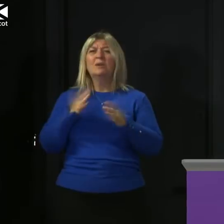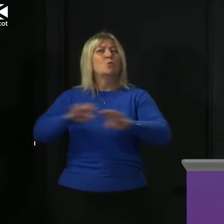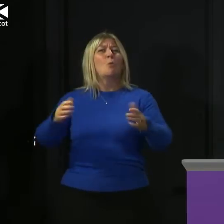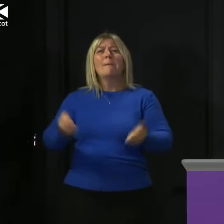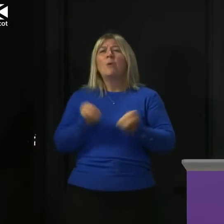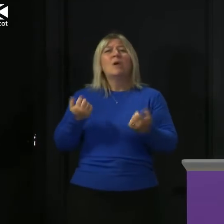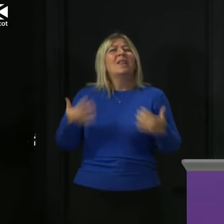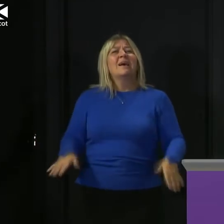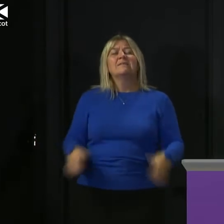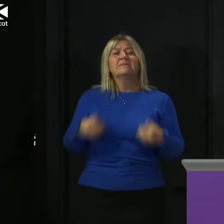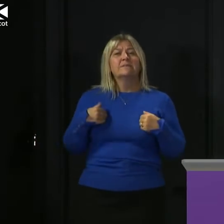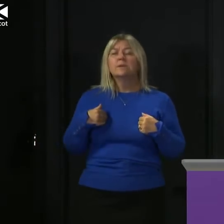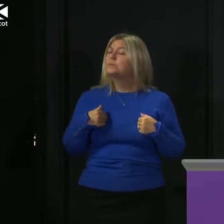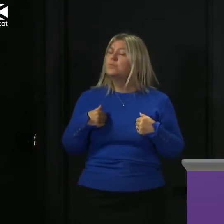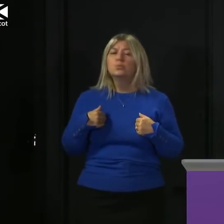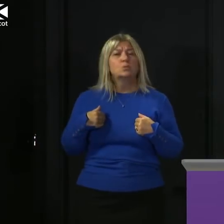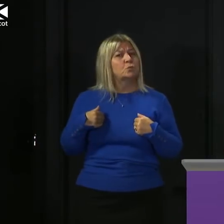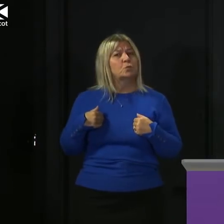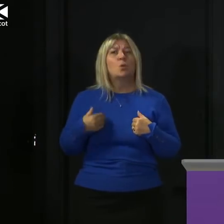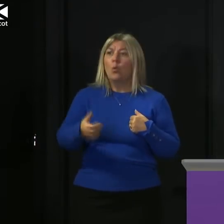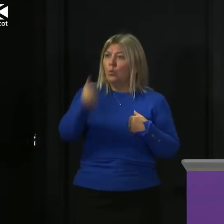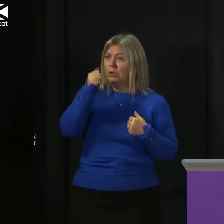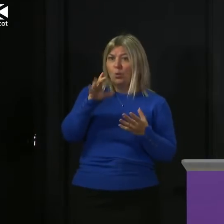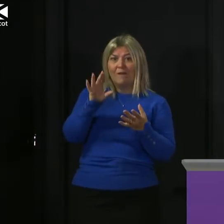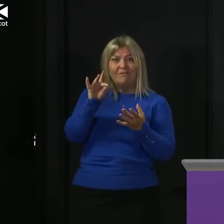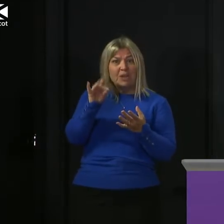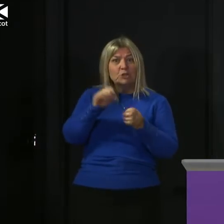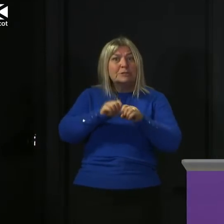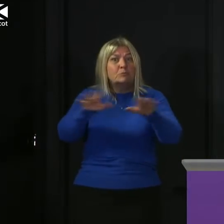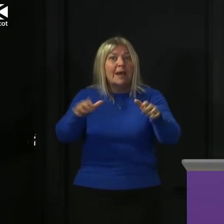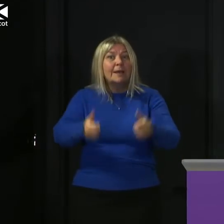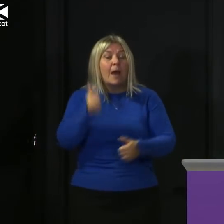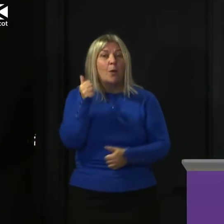We know how infectious viruses spread, and because we know how they spread